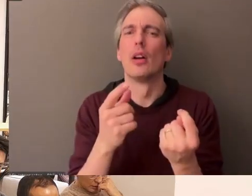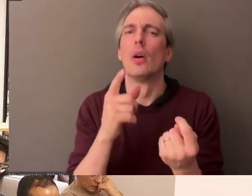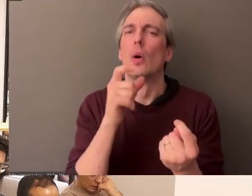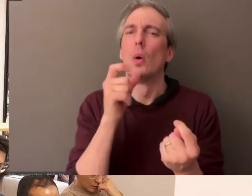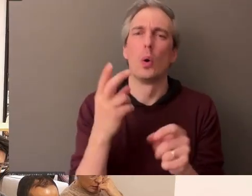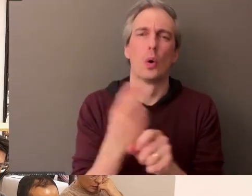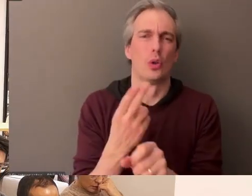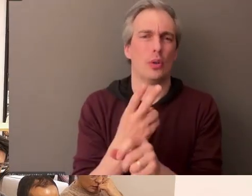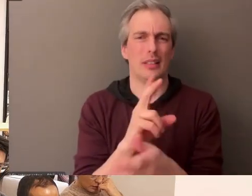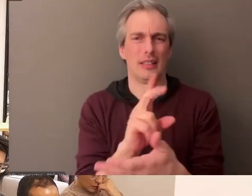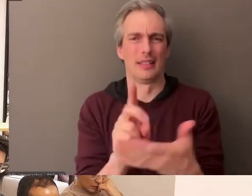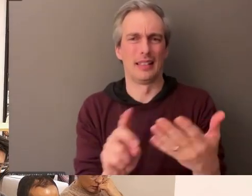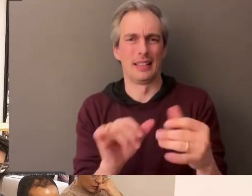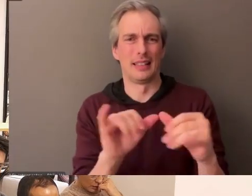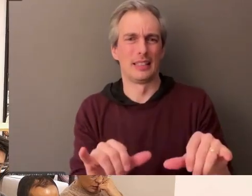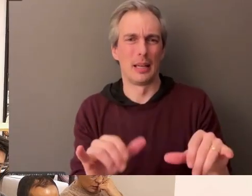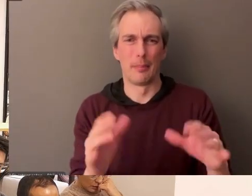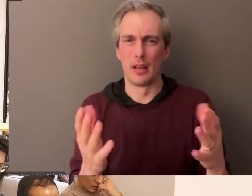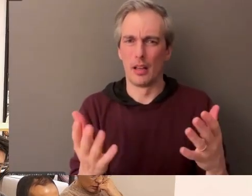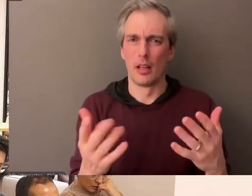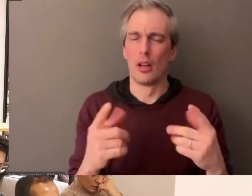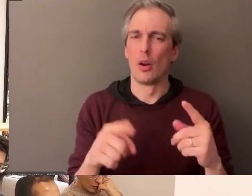Or just use the design system components.